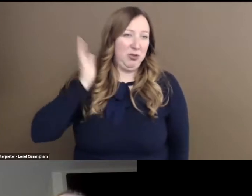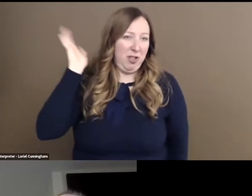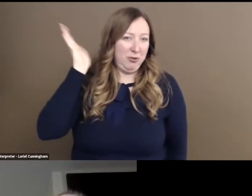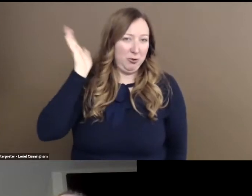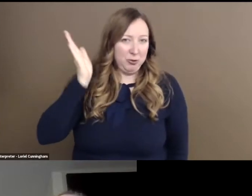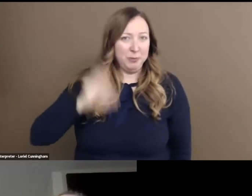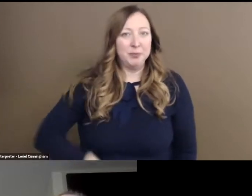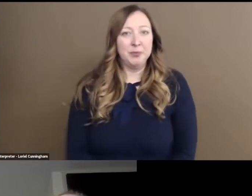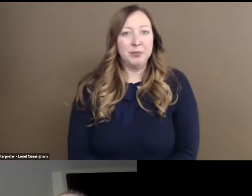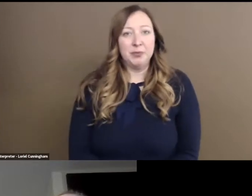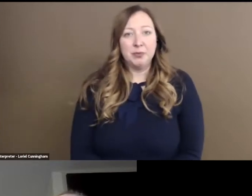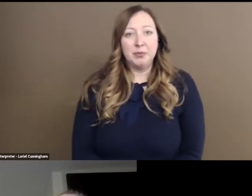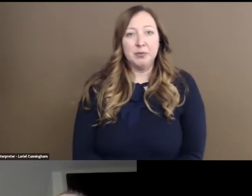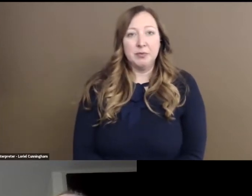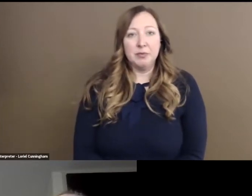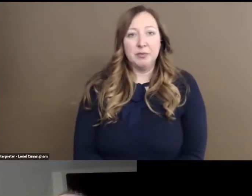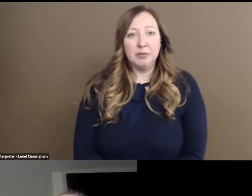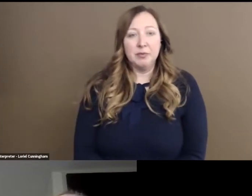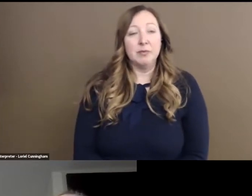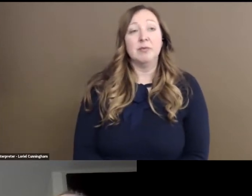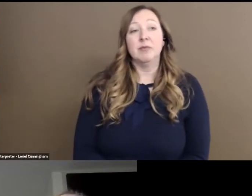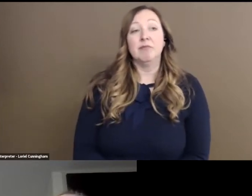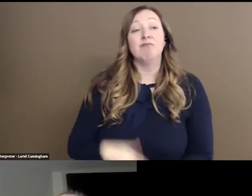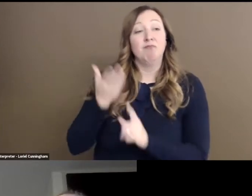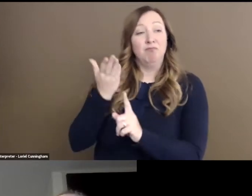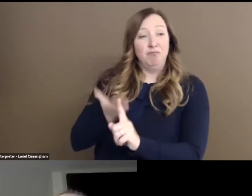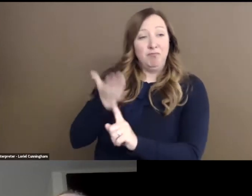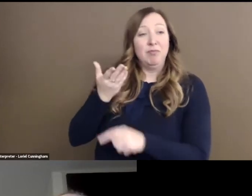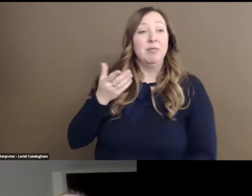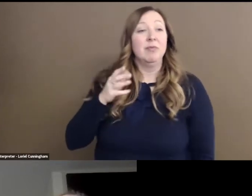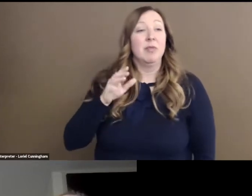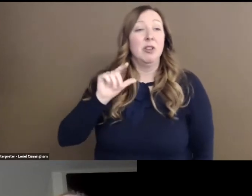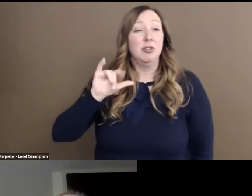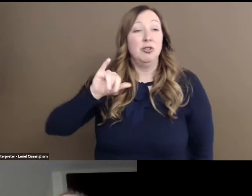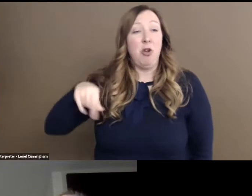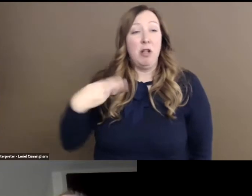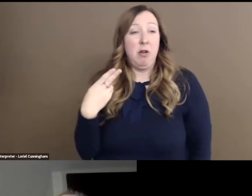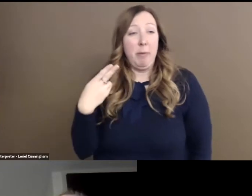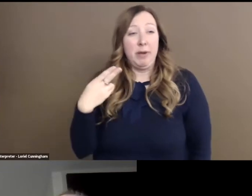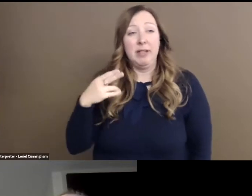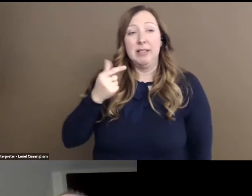dr landau is a john hopkins gilman